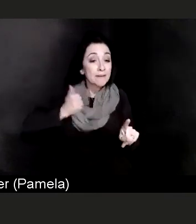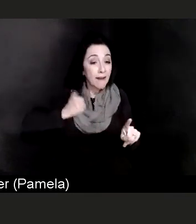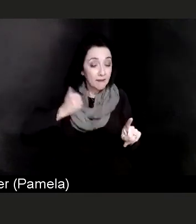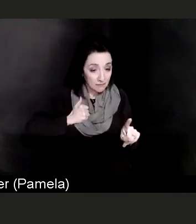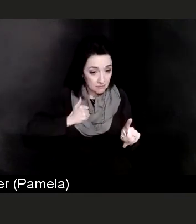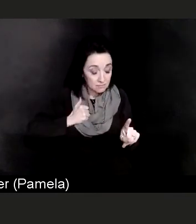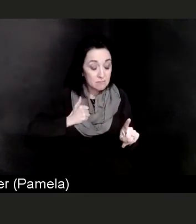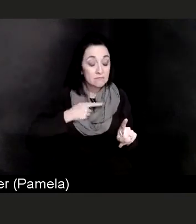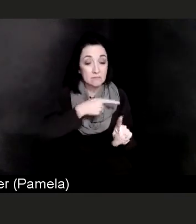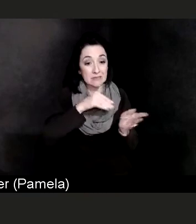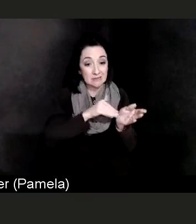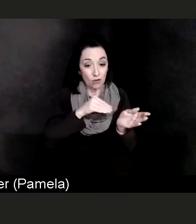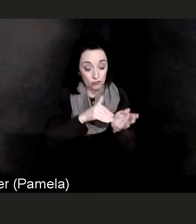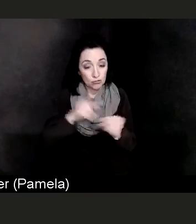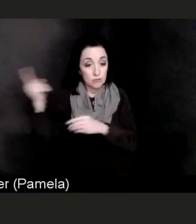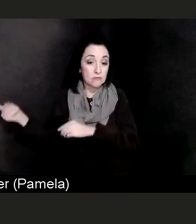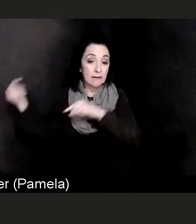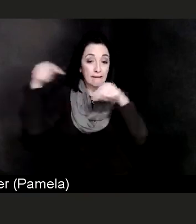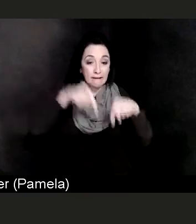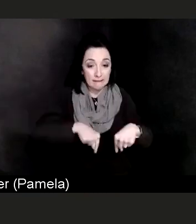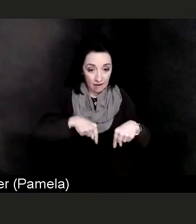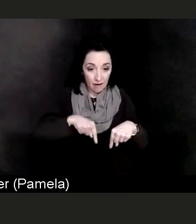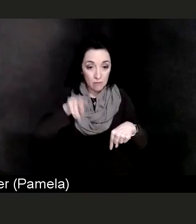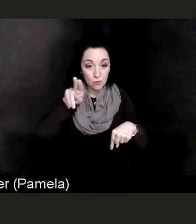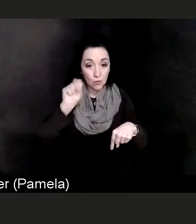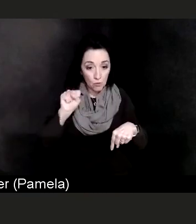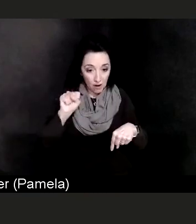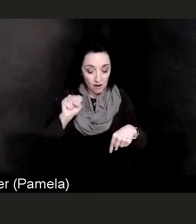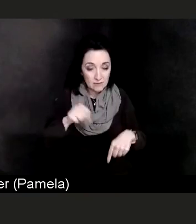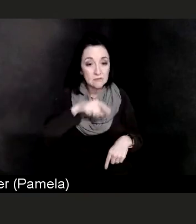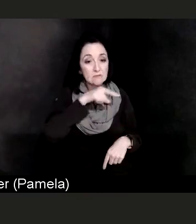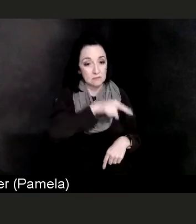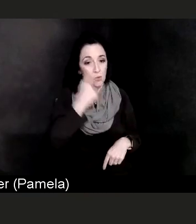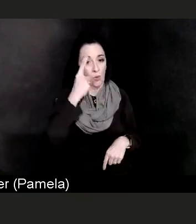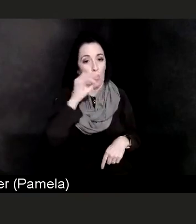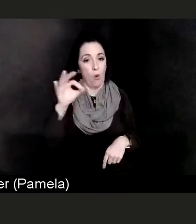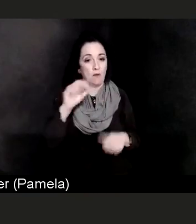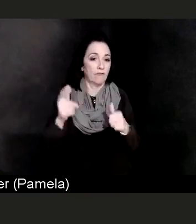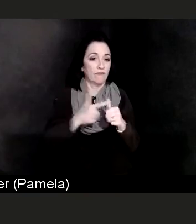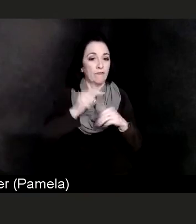and in fact, he's one of the founding fathers of the Johns Hopkins University. Many of us in healthcare